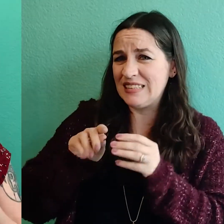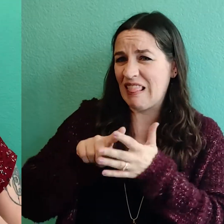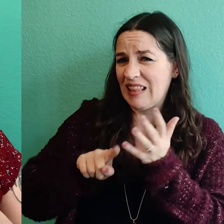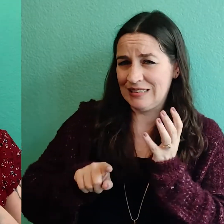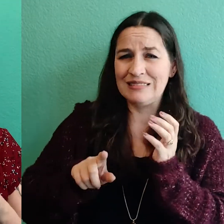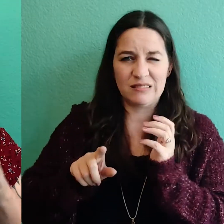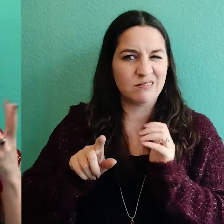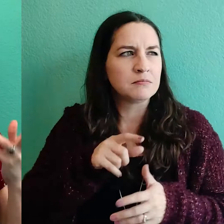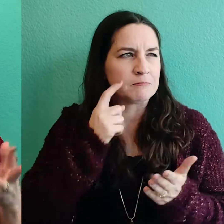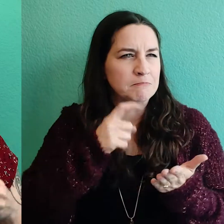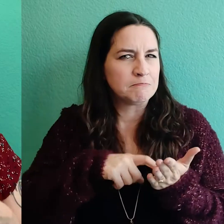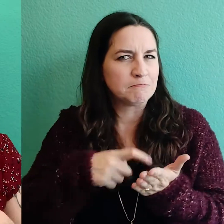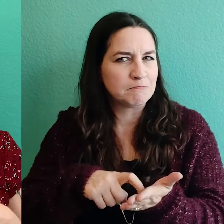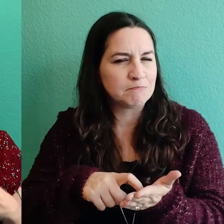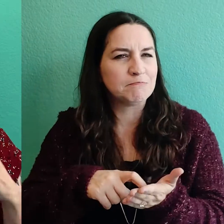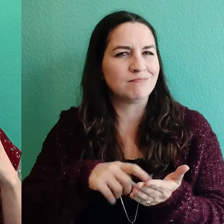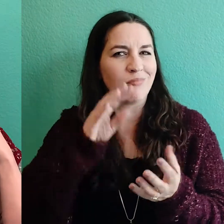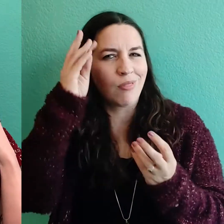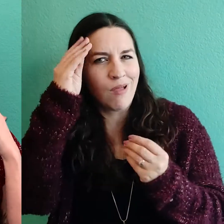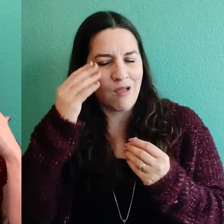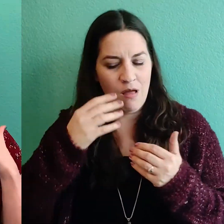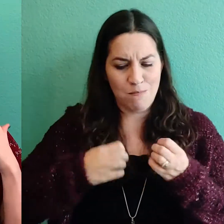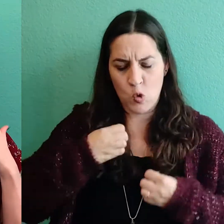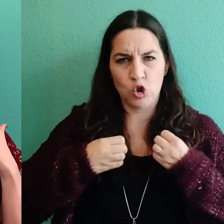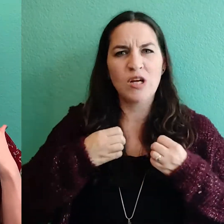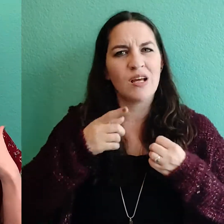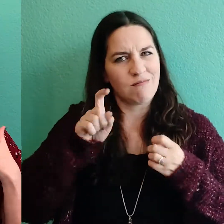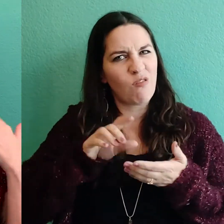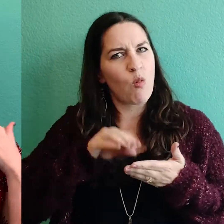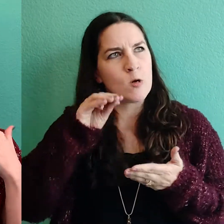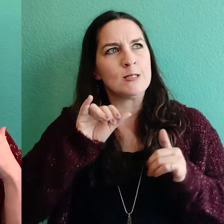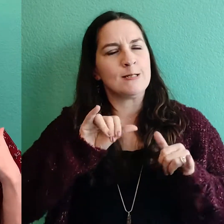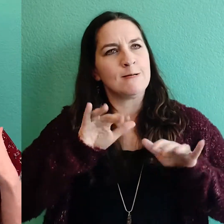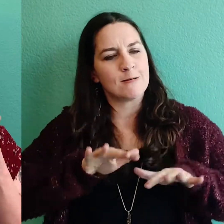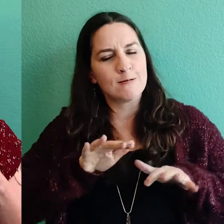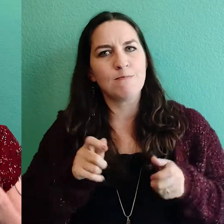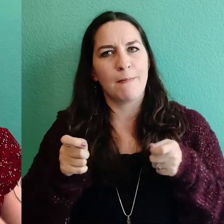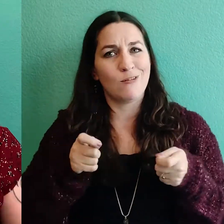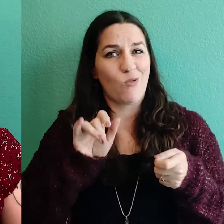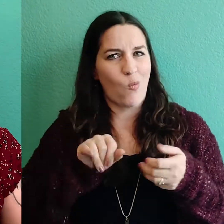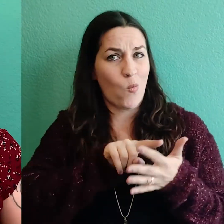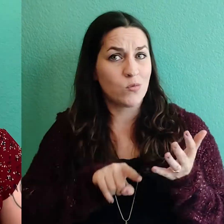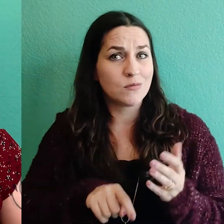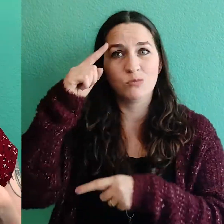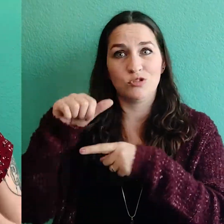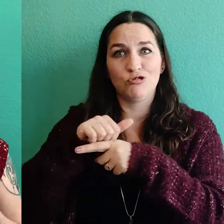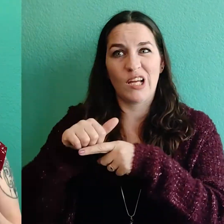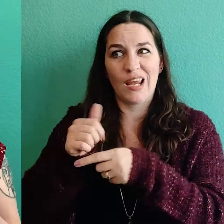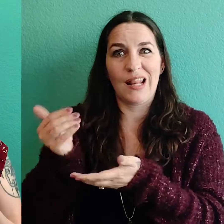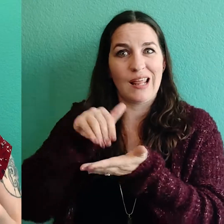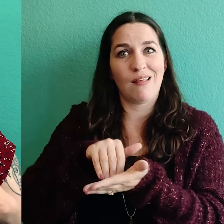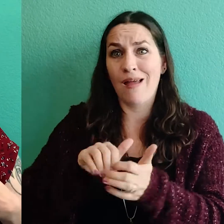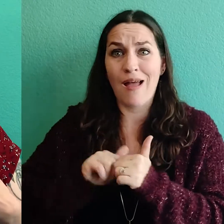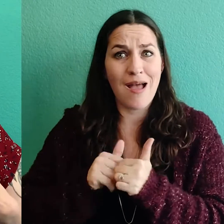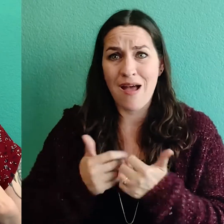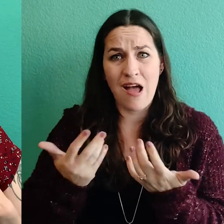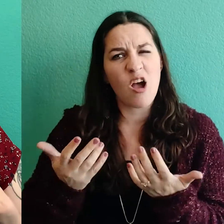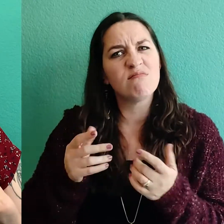it wrong or that thing looks funny or whatever that process is that's going on in your head, you got to manage that. And some of that retraining your brain is